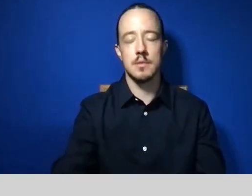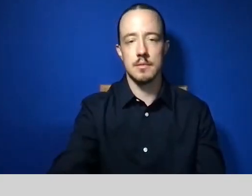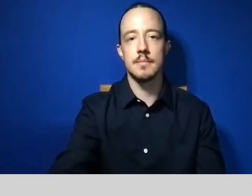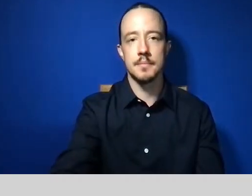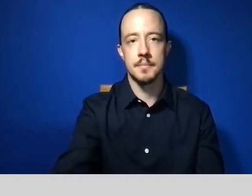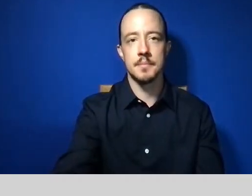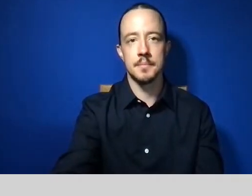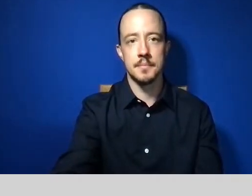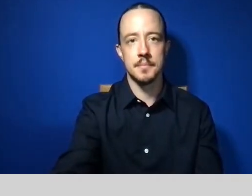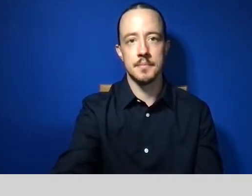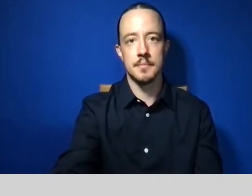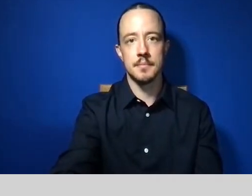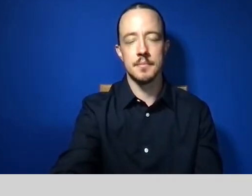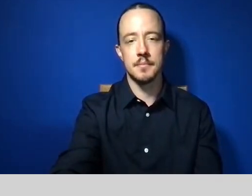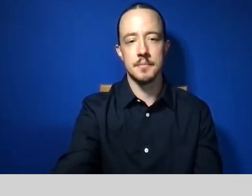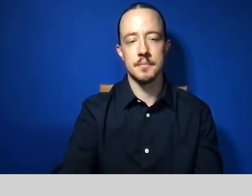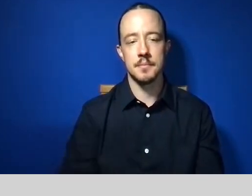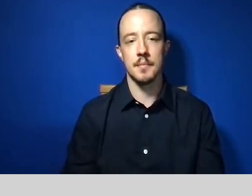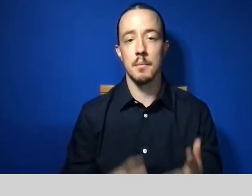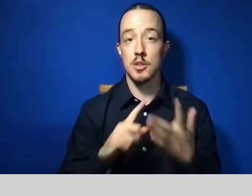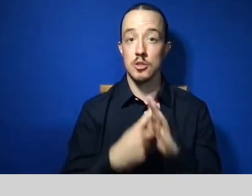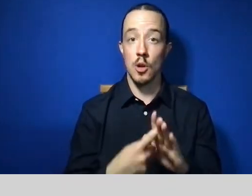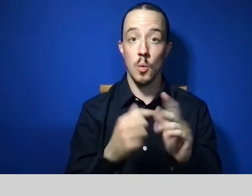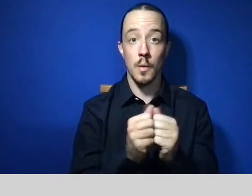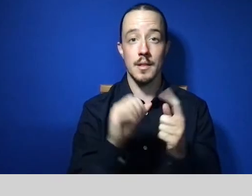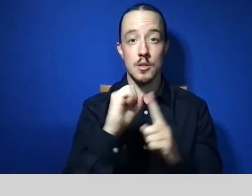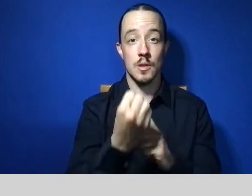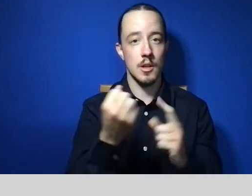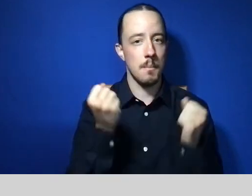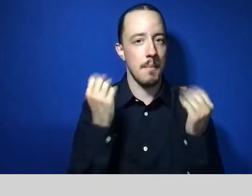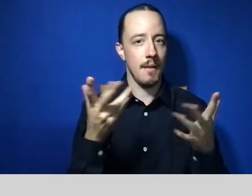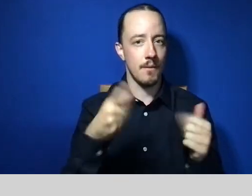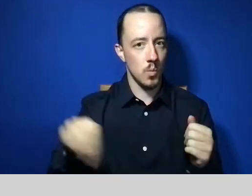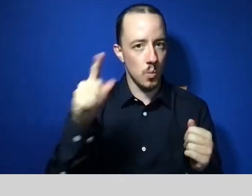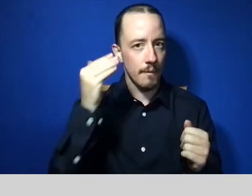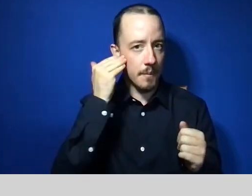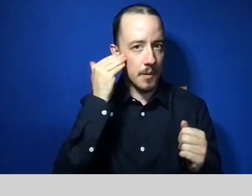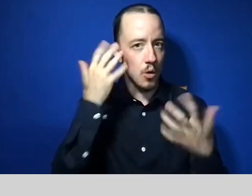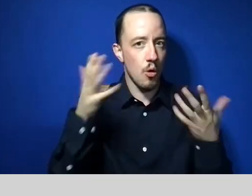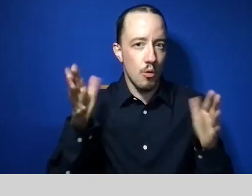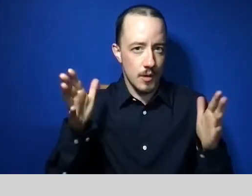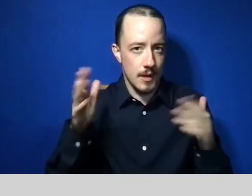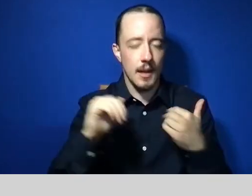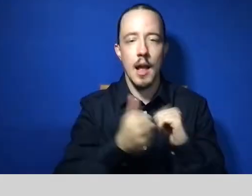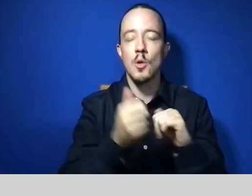So I'm going to start with a scenario that many of us are familiar with, which is, you know,